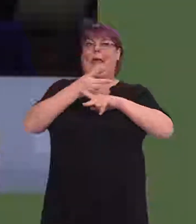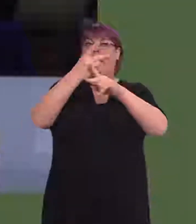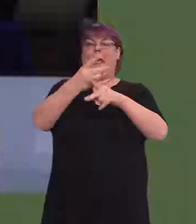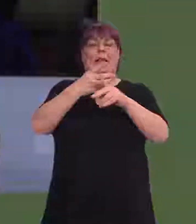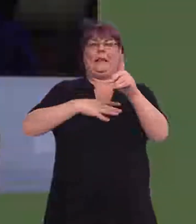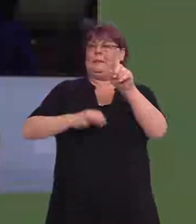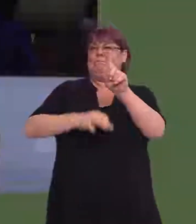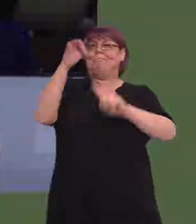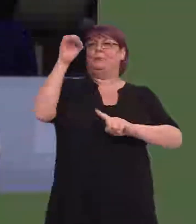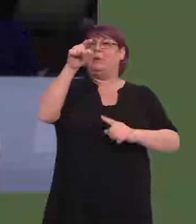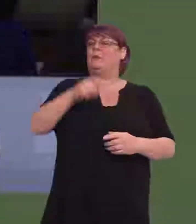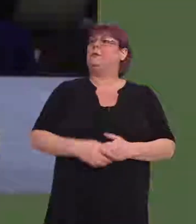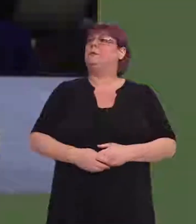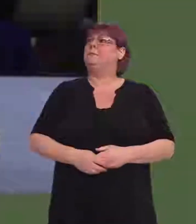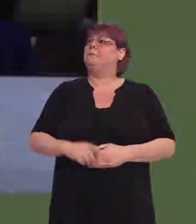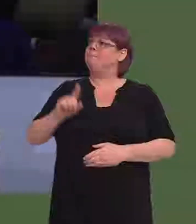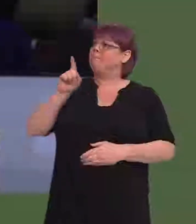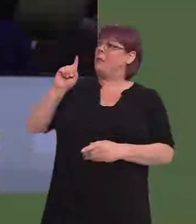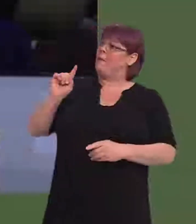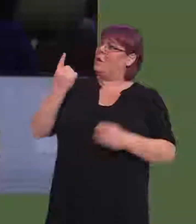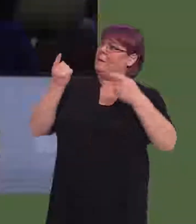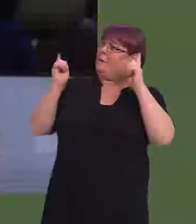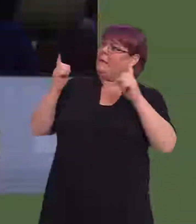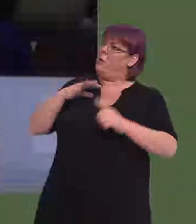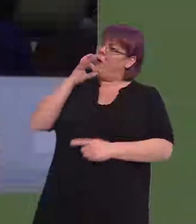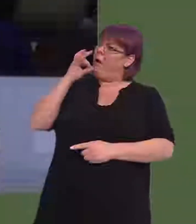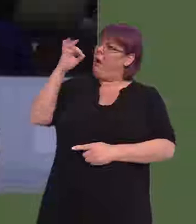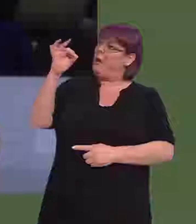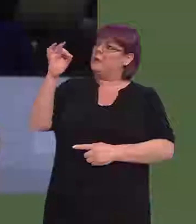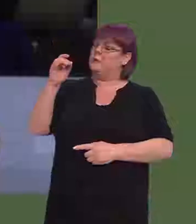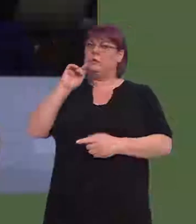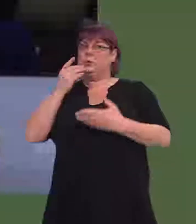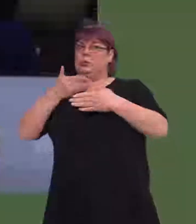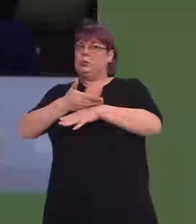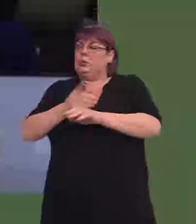As our First Minister, what action will you take to ensure that none of these pledges